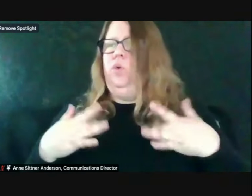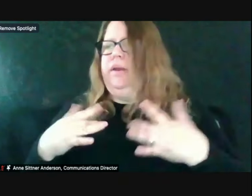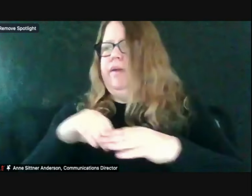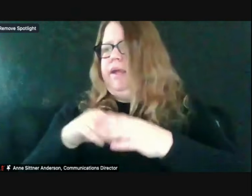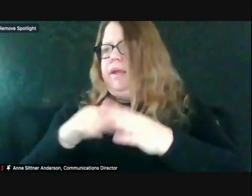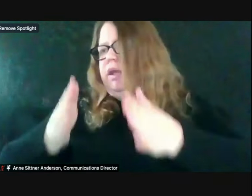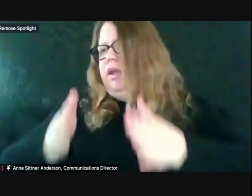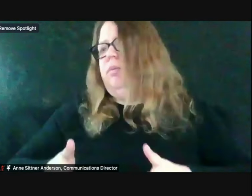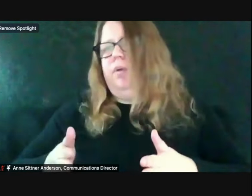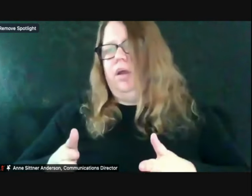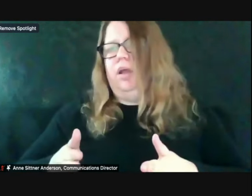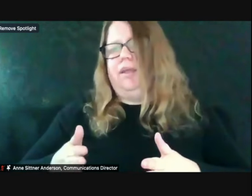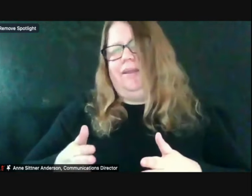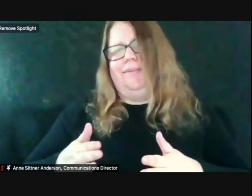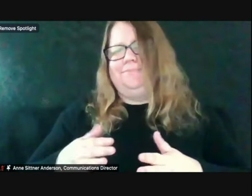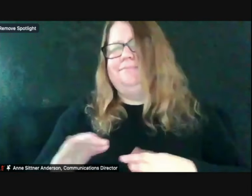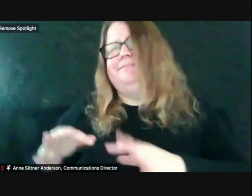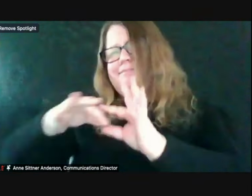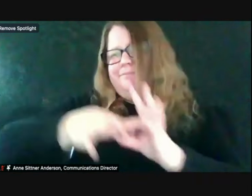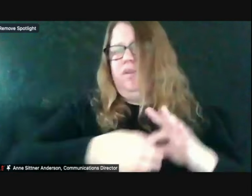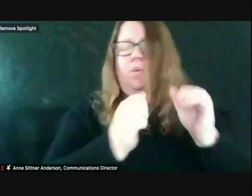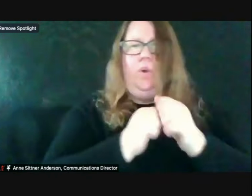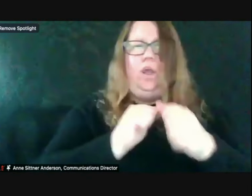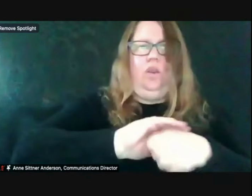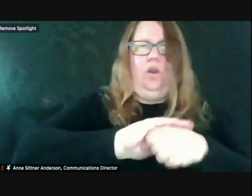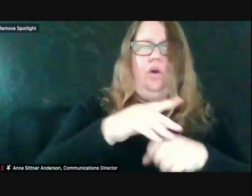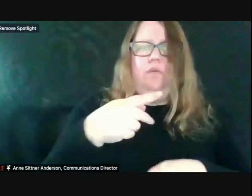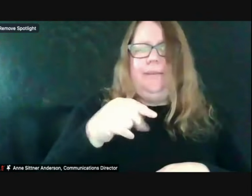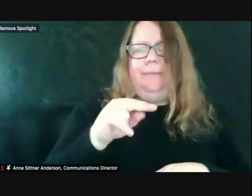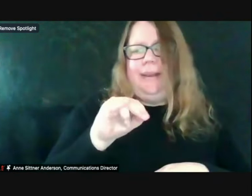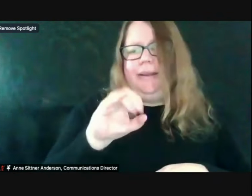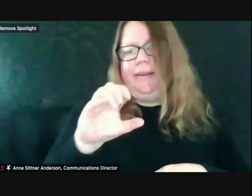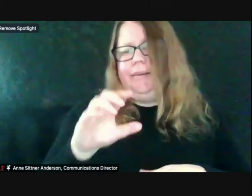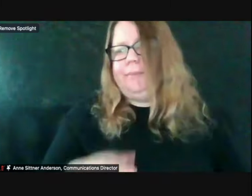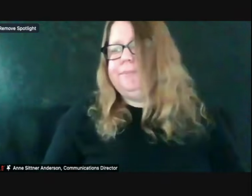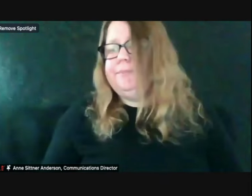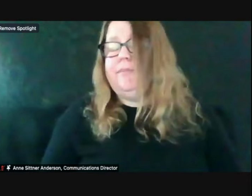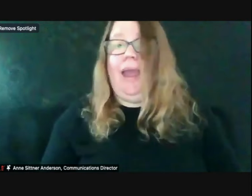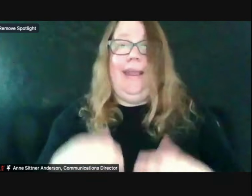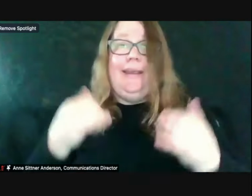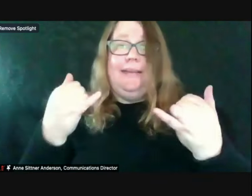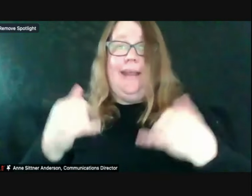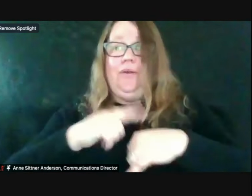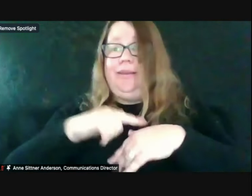to in-person events, due to the COVID-19 pandemic. Now it is time for the